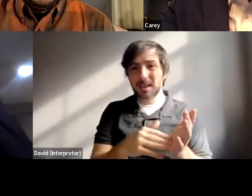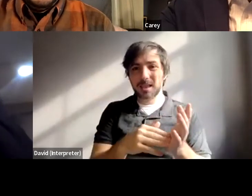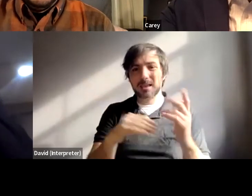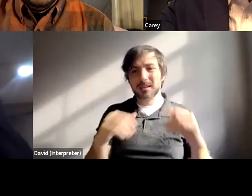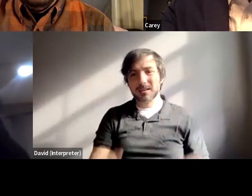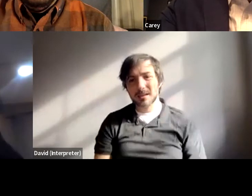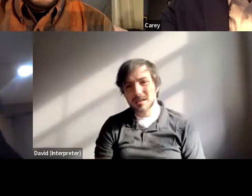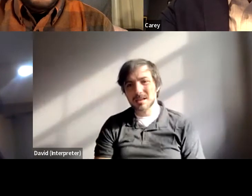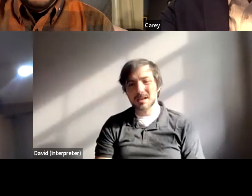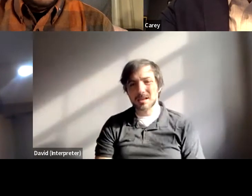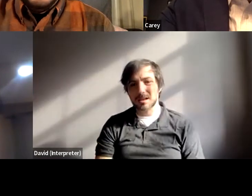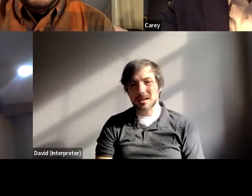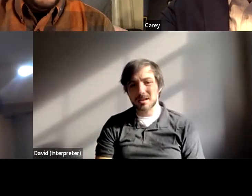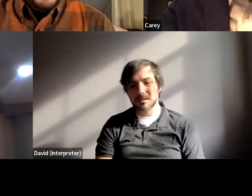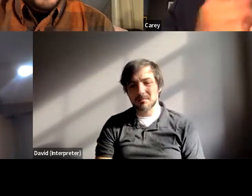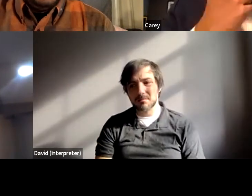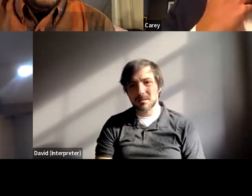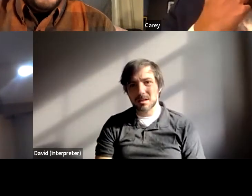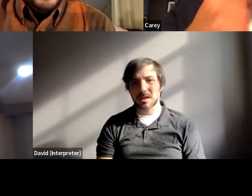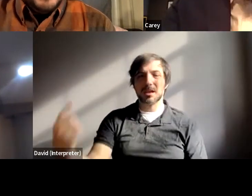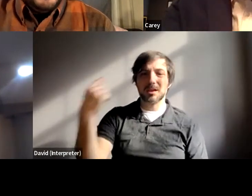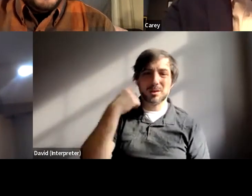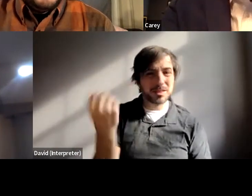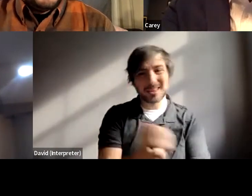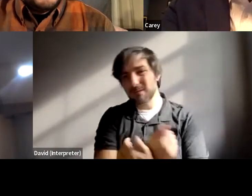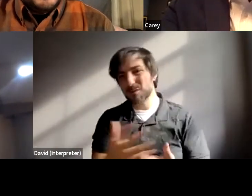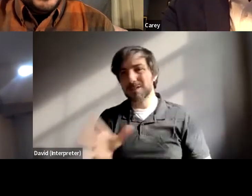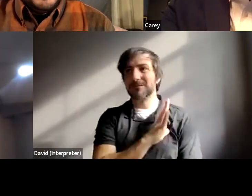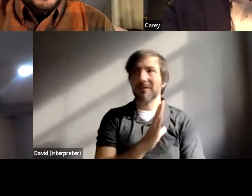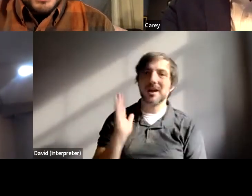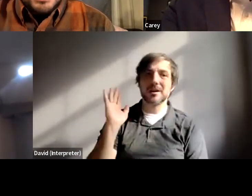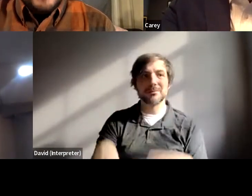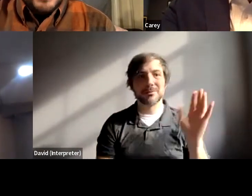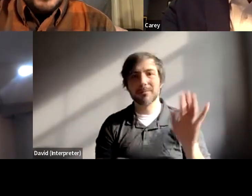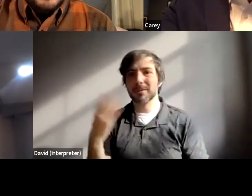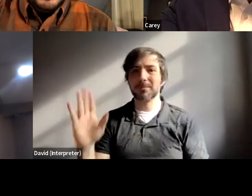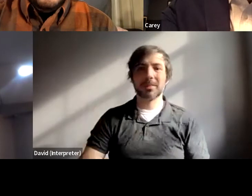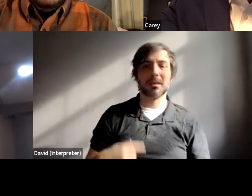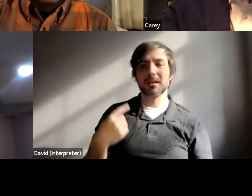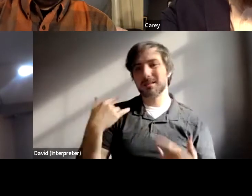You think everything is fine. You go about your day but everything is missing. I found the